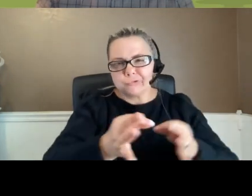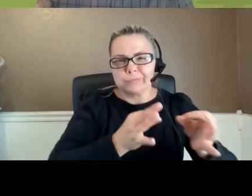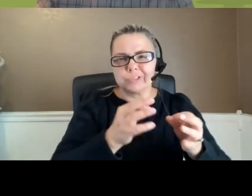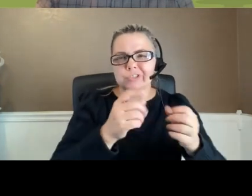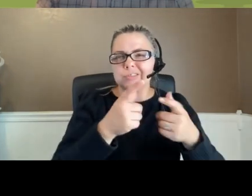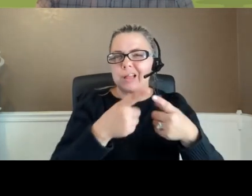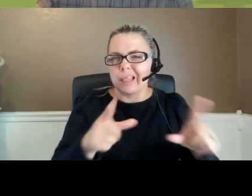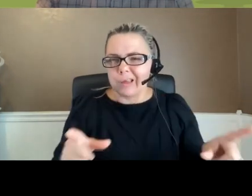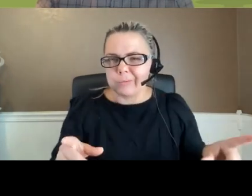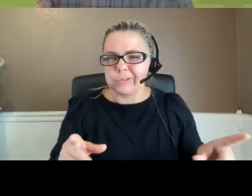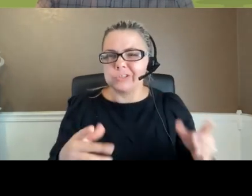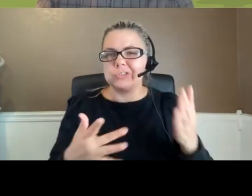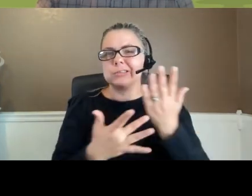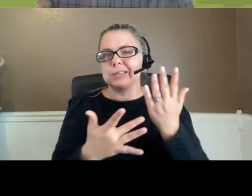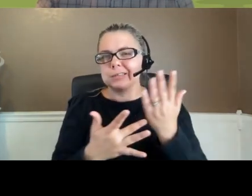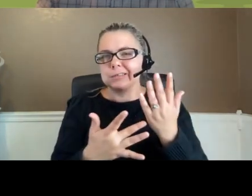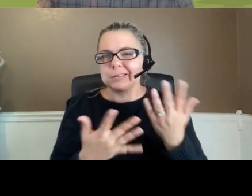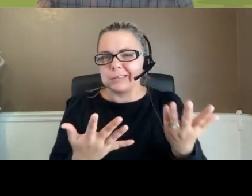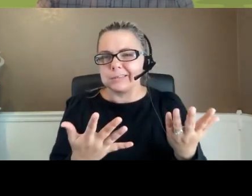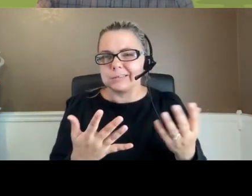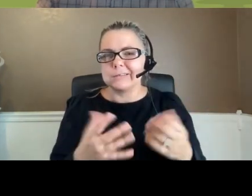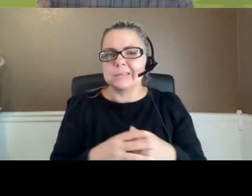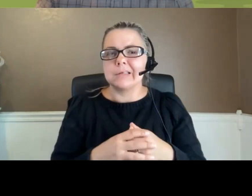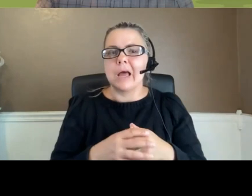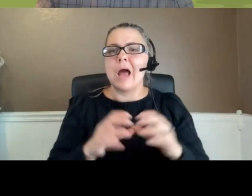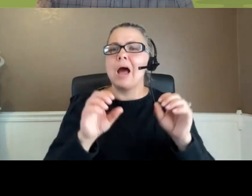You can do a lot of discovery without really digging into code, and if that's where you're